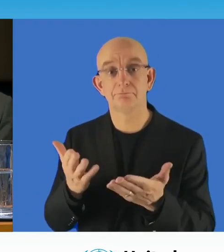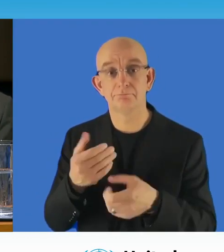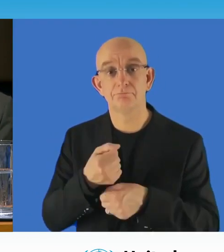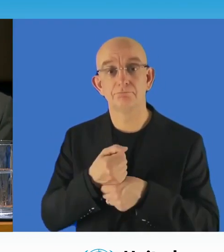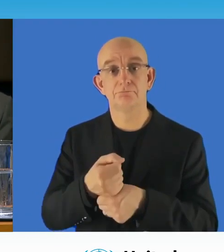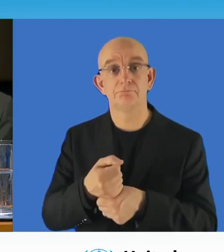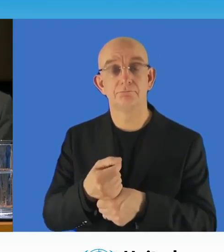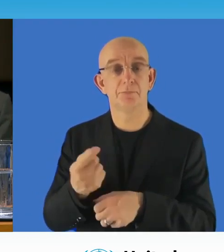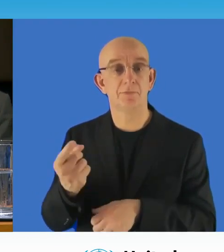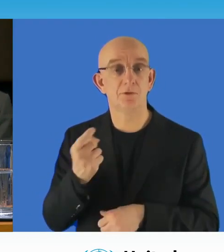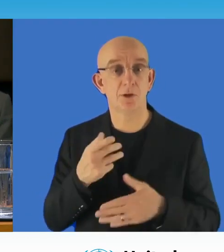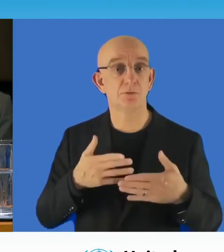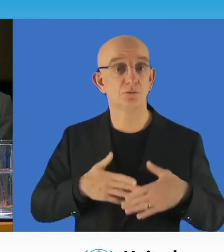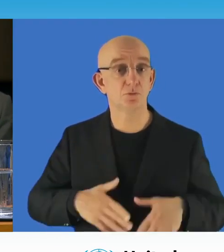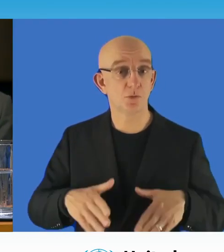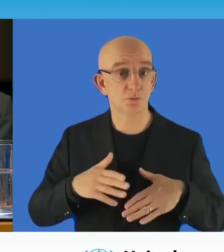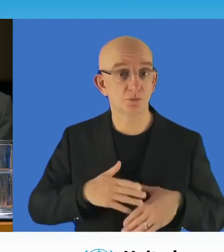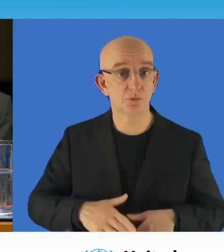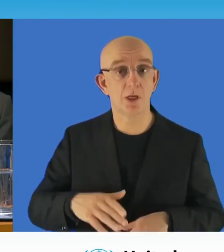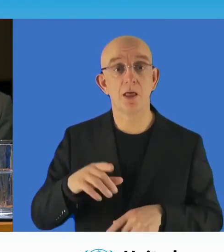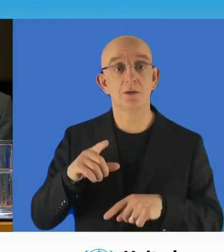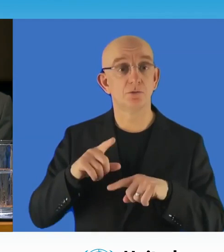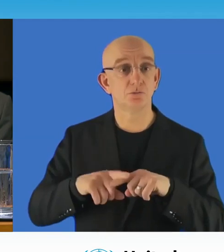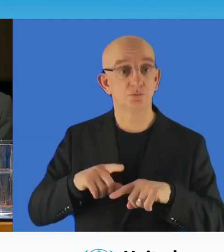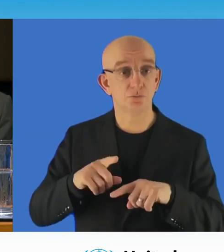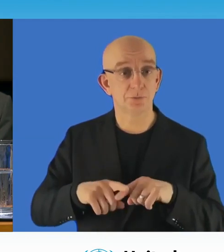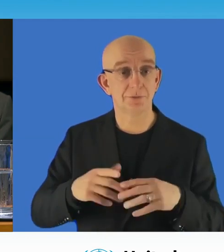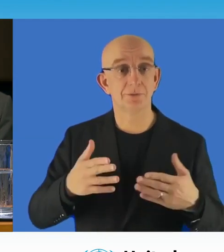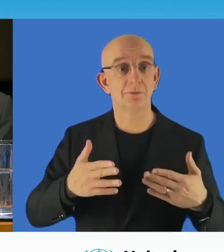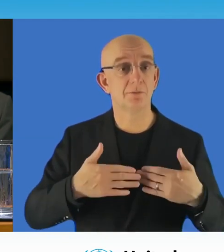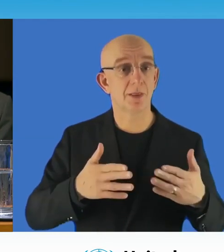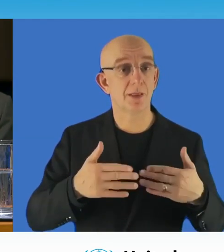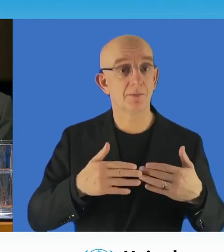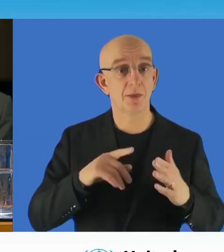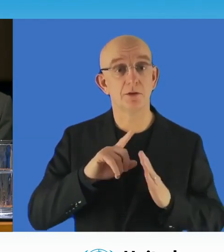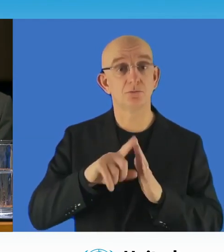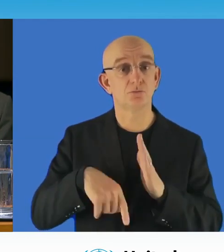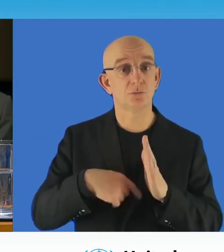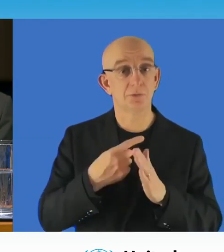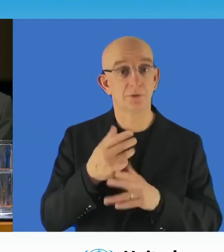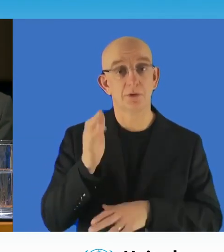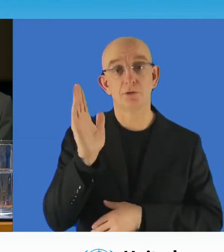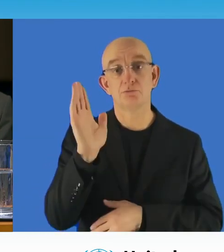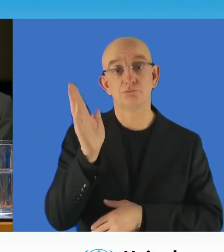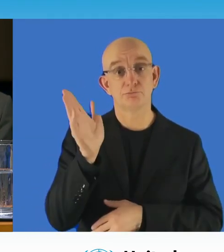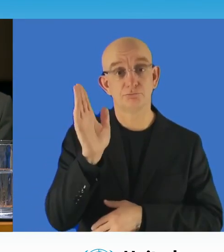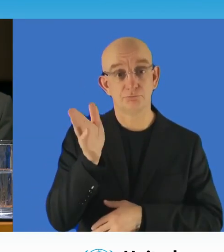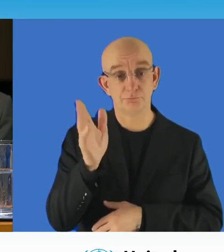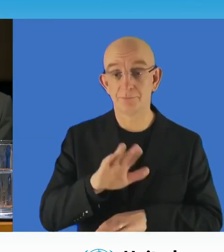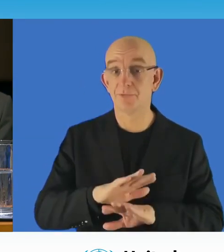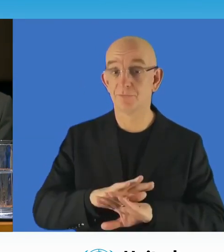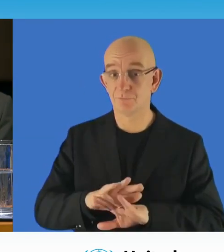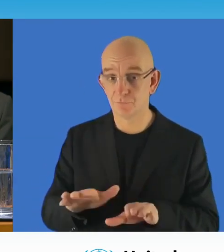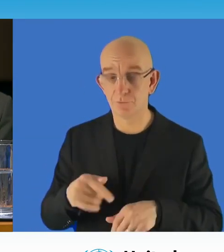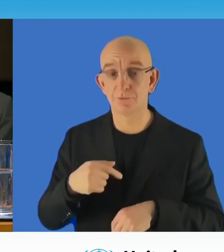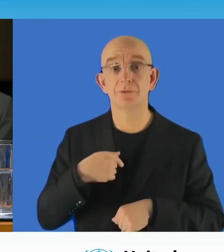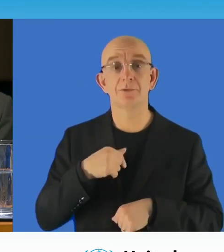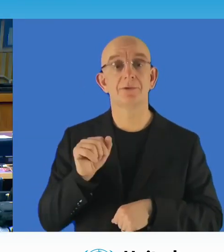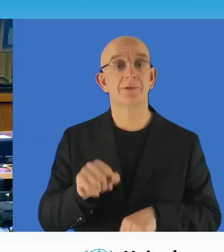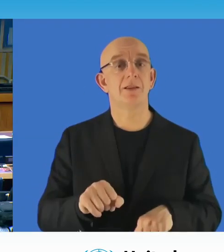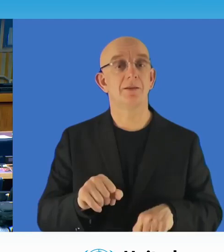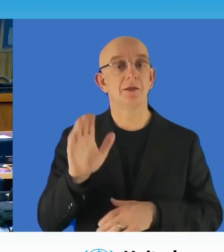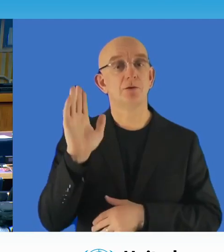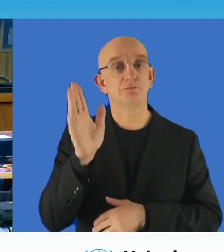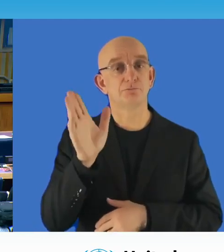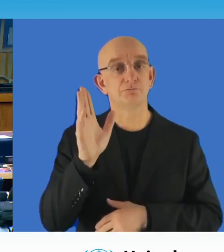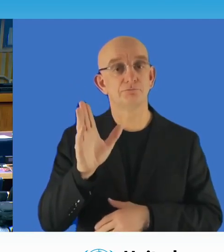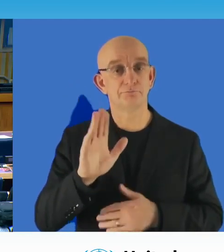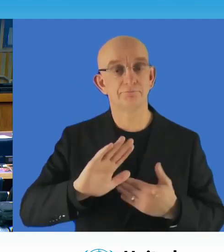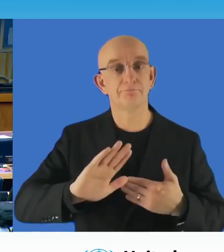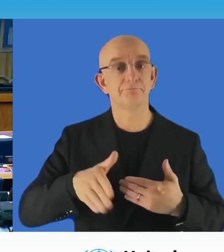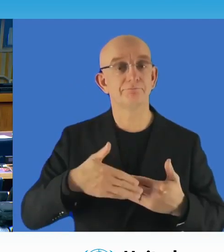welcome Miss e Catarina lotan vice president of the conference from Georgia to make her final